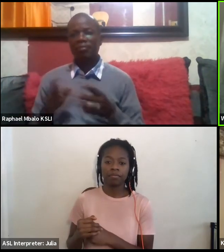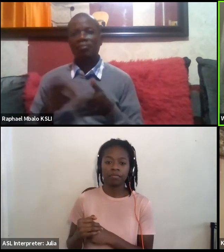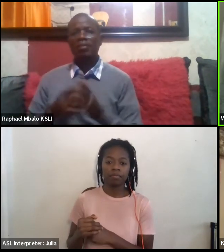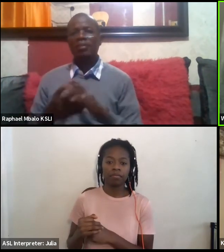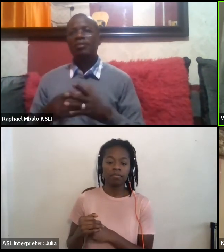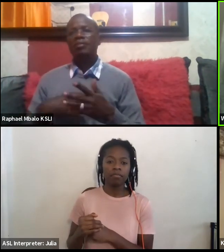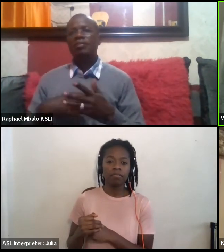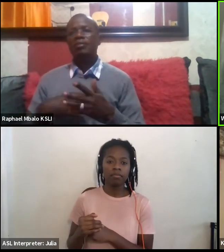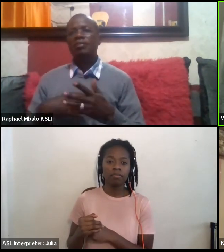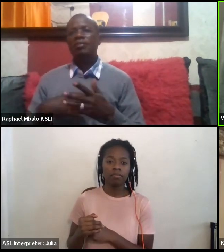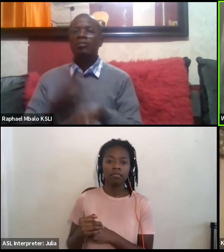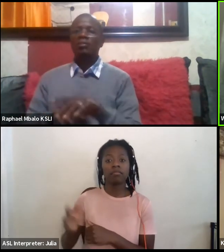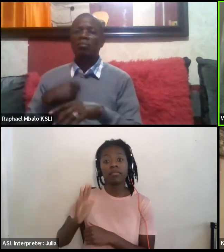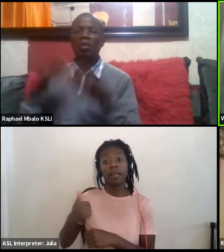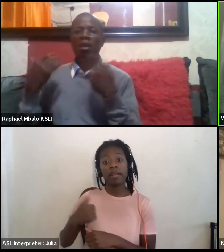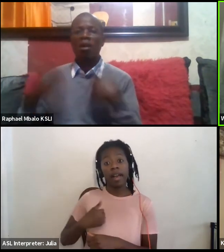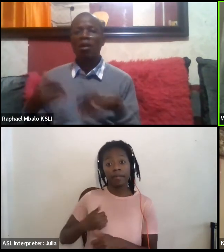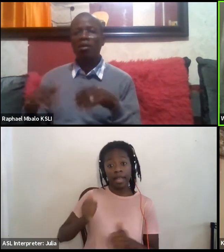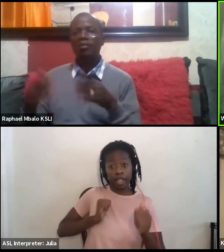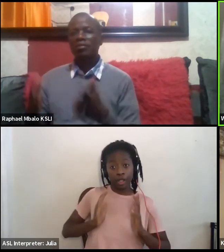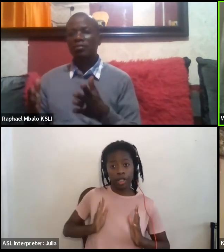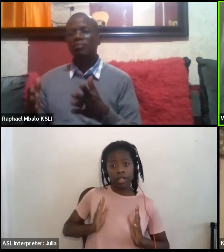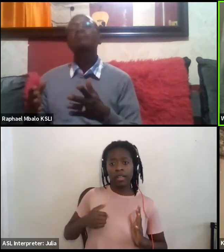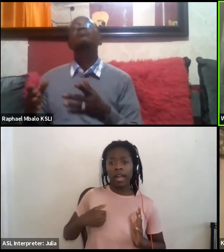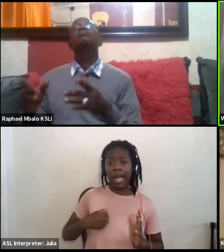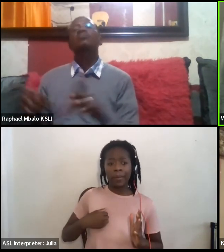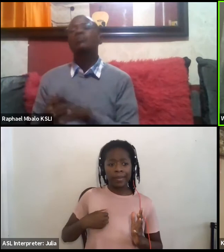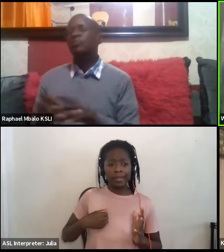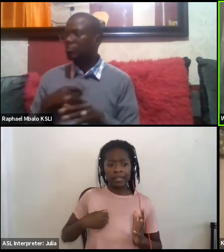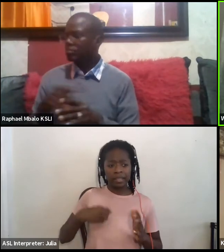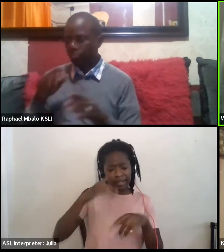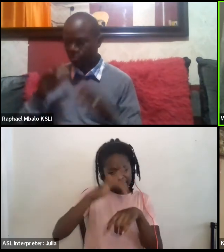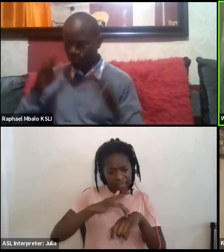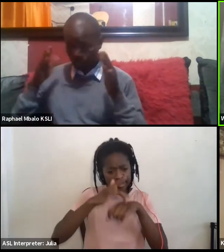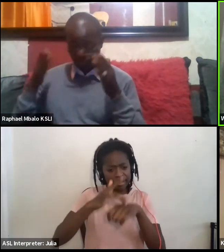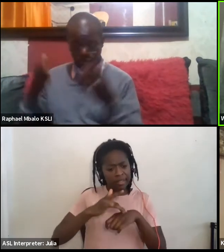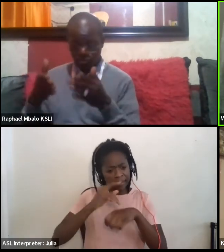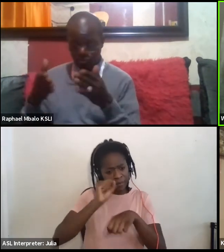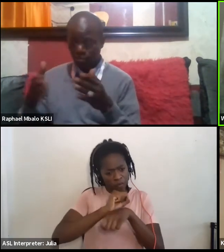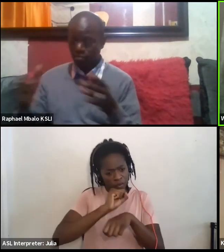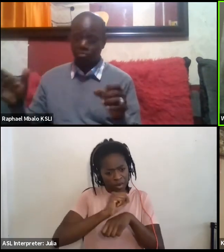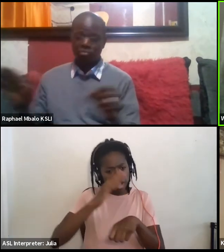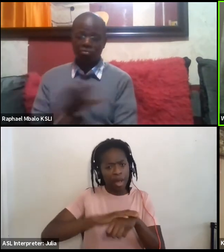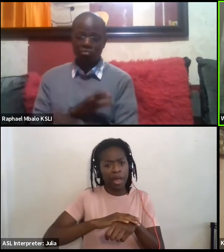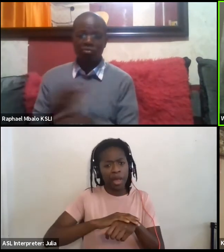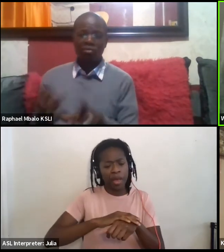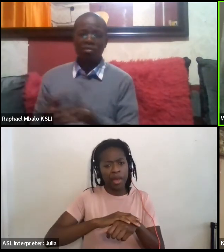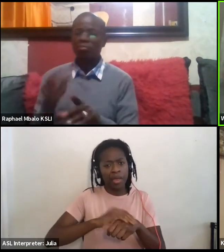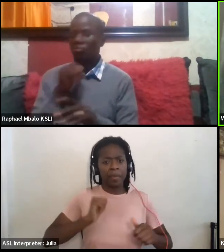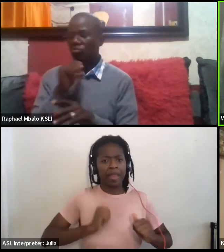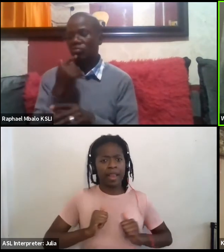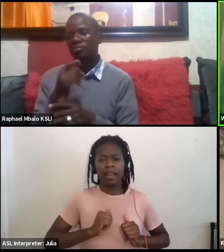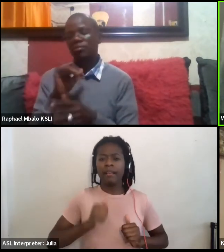I was so consumed in working in the craft, and I'm not saying this is difficult to all actors,